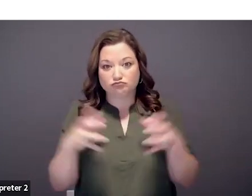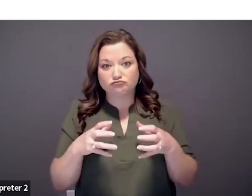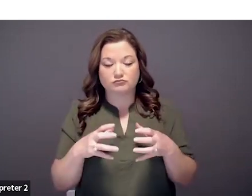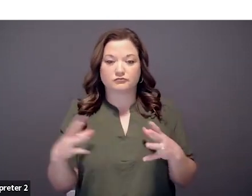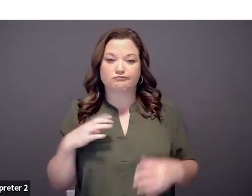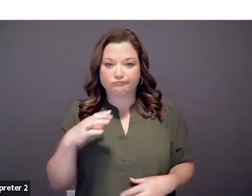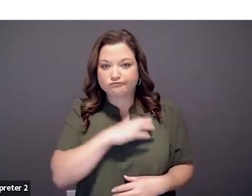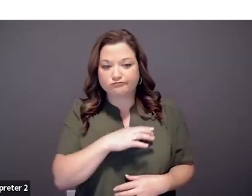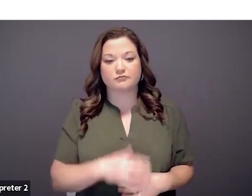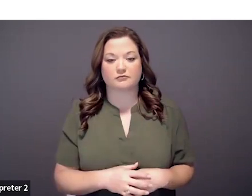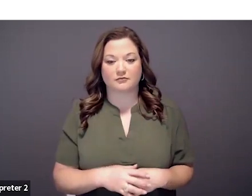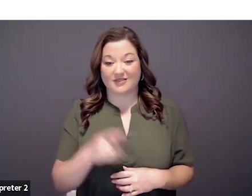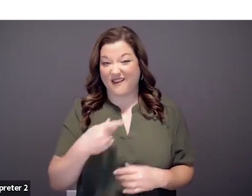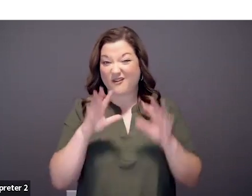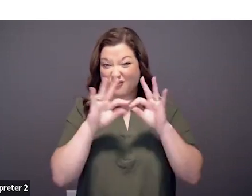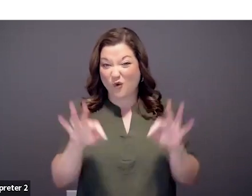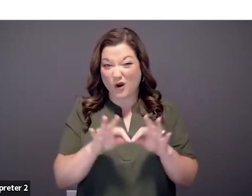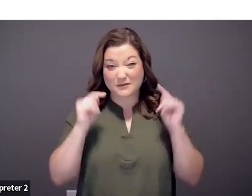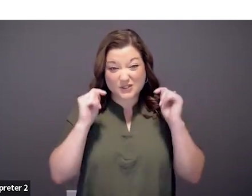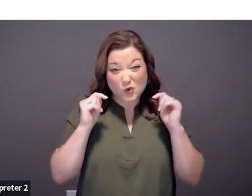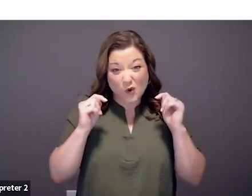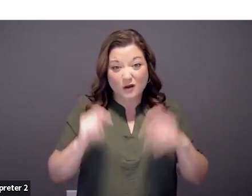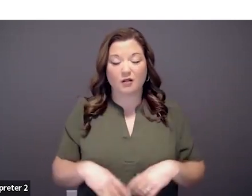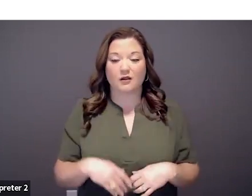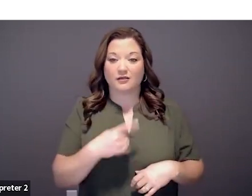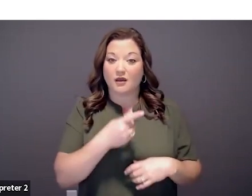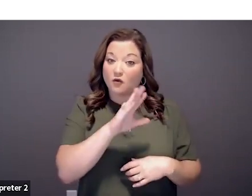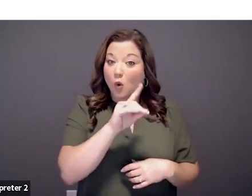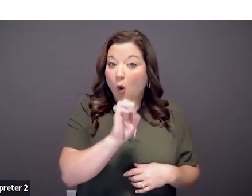Those include code and explanations about the code.